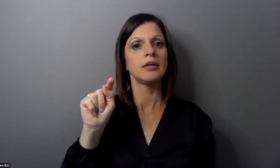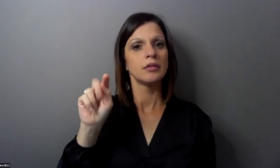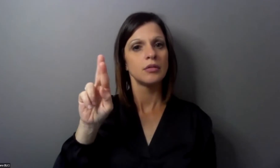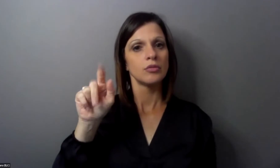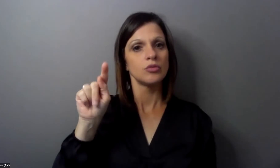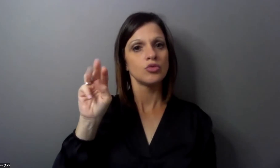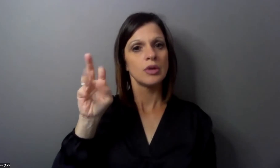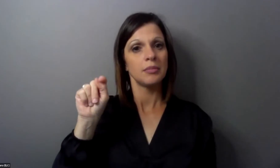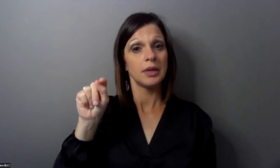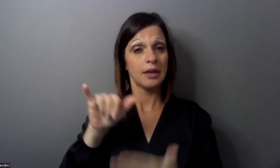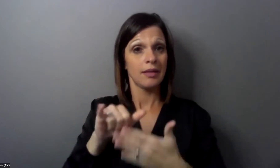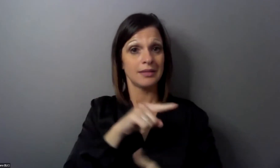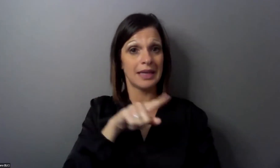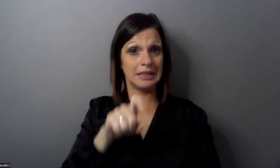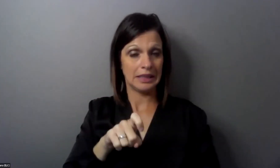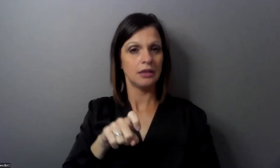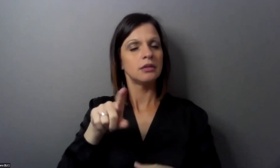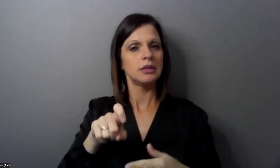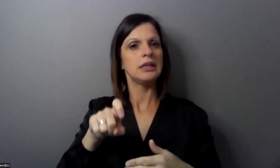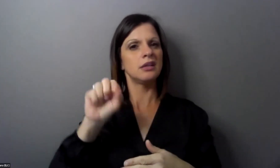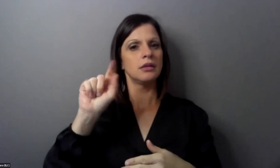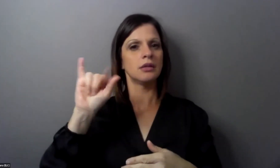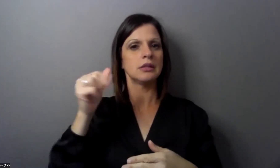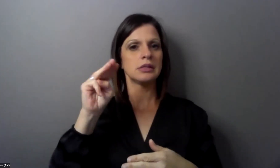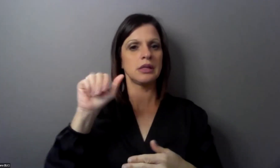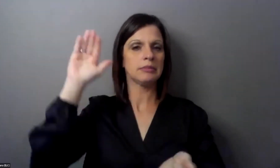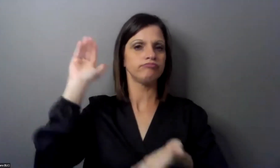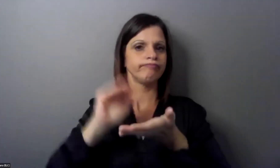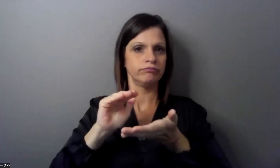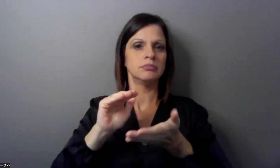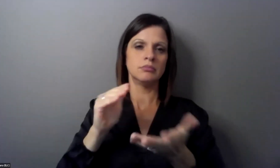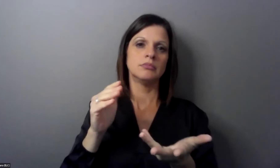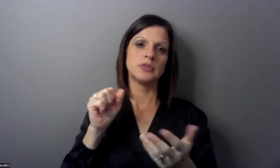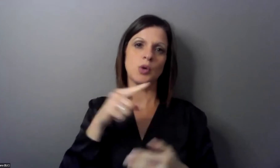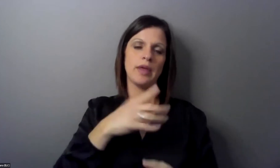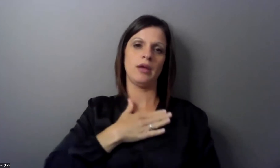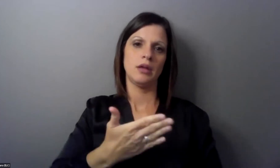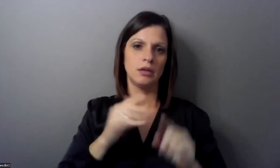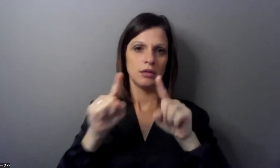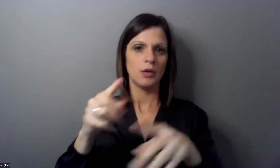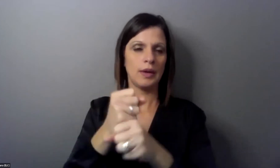into the medical community.